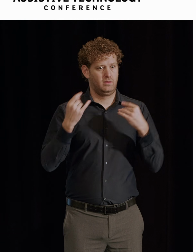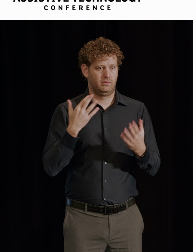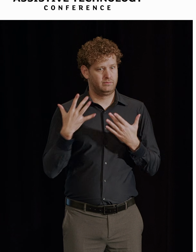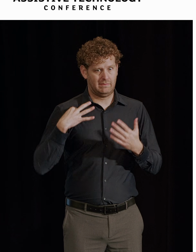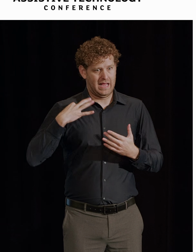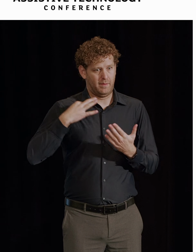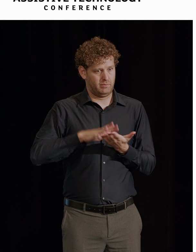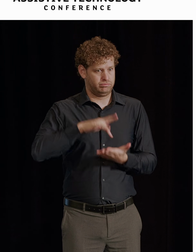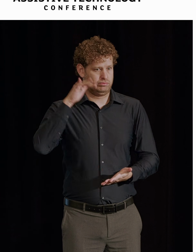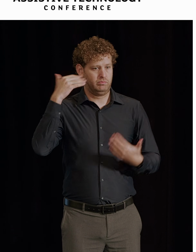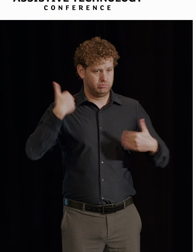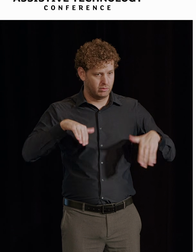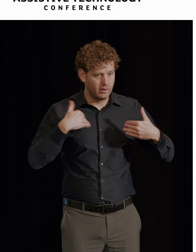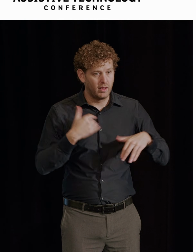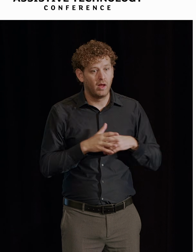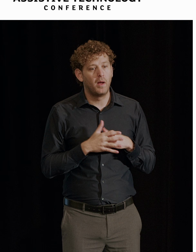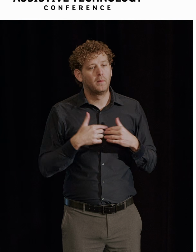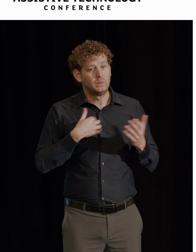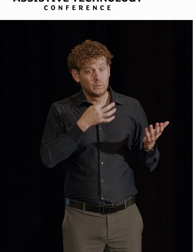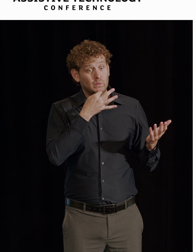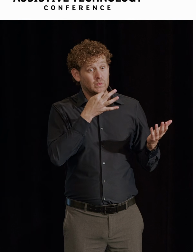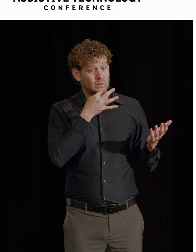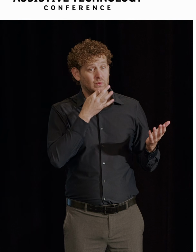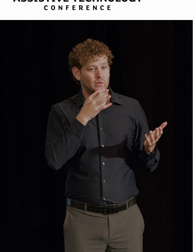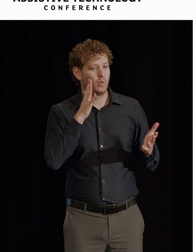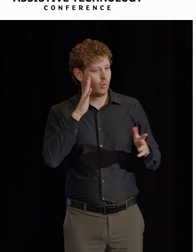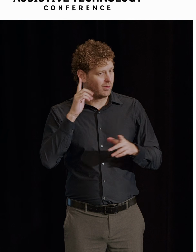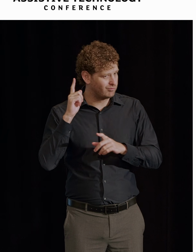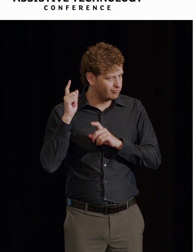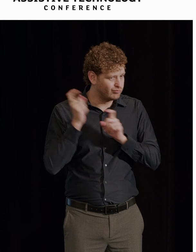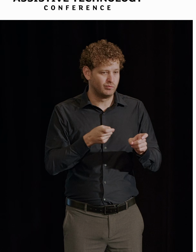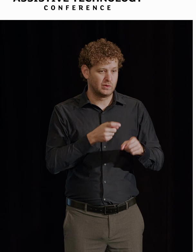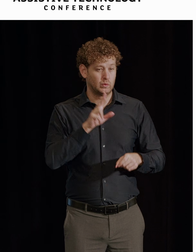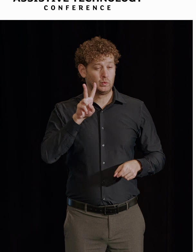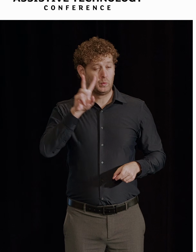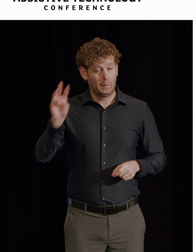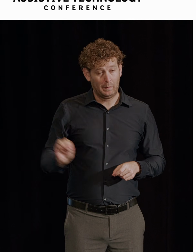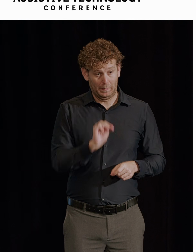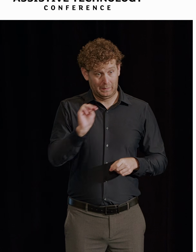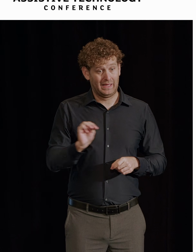We're about to award nearly $2 million to over 30 organizations. This includes accelerated grants,